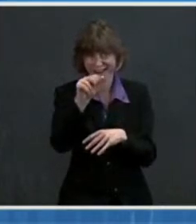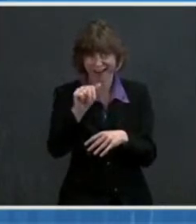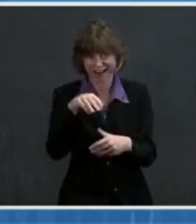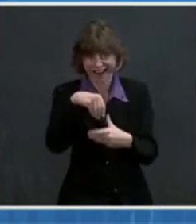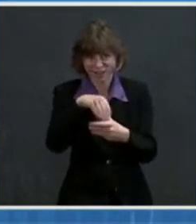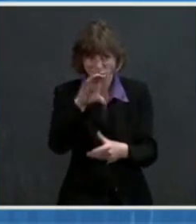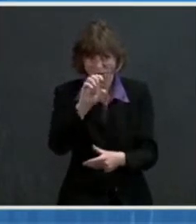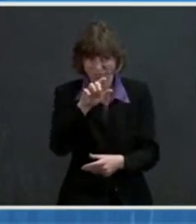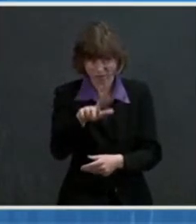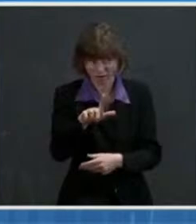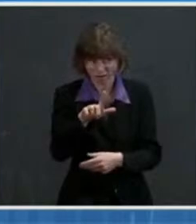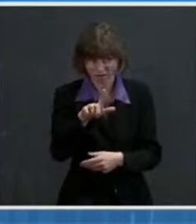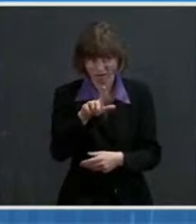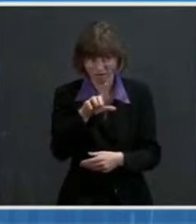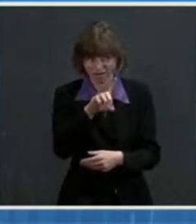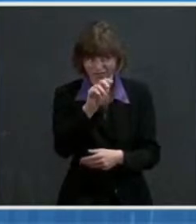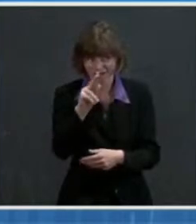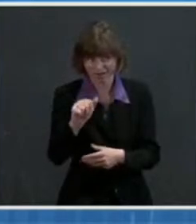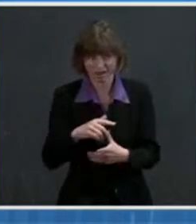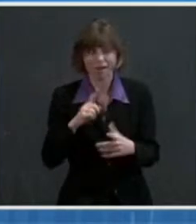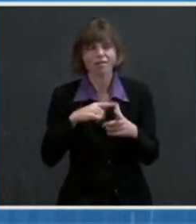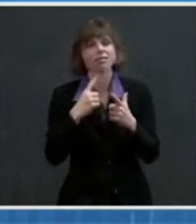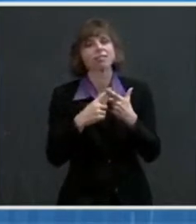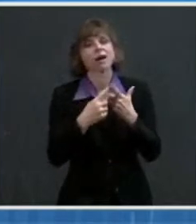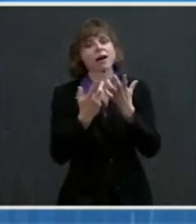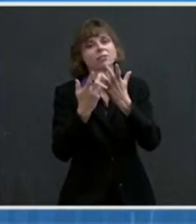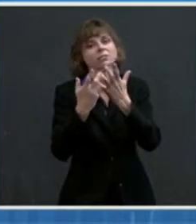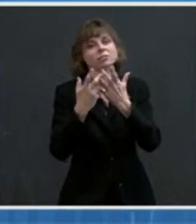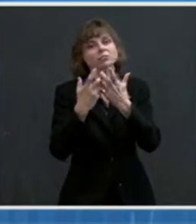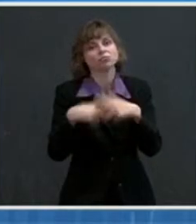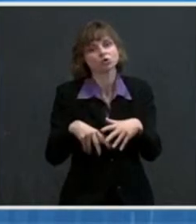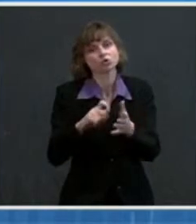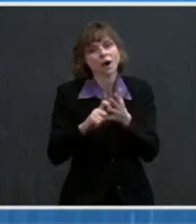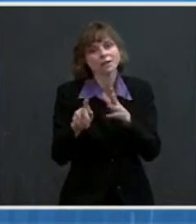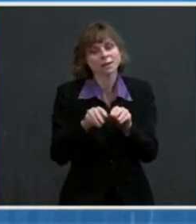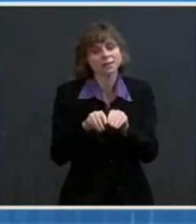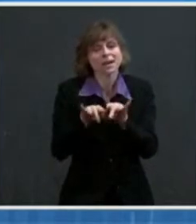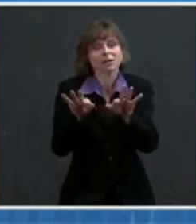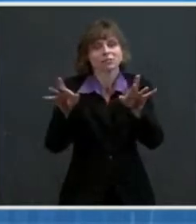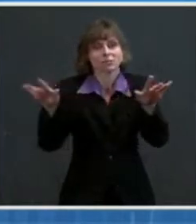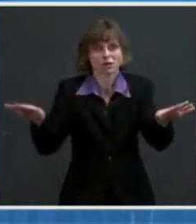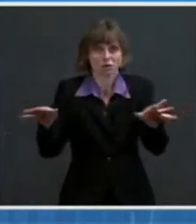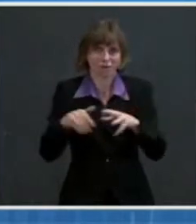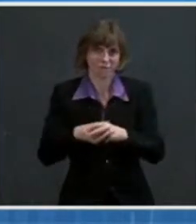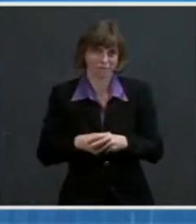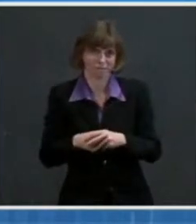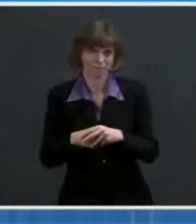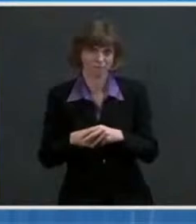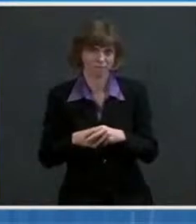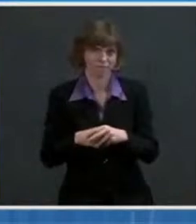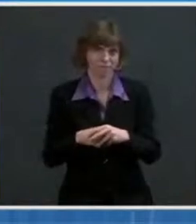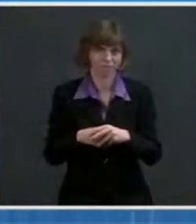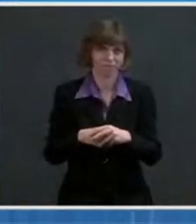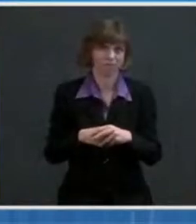REVERSE TRANSCRIBES AND INTEGRATES ITS DNA INTO THE